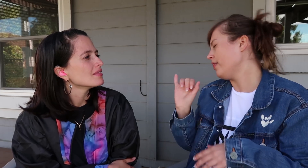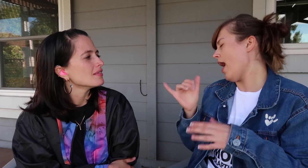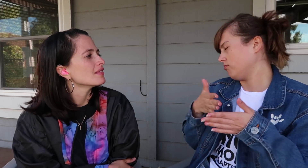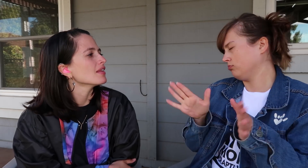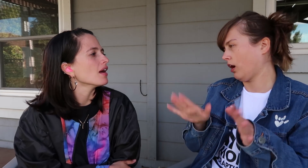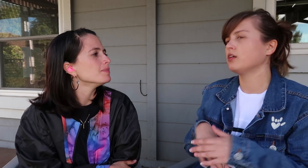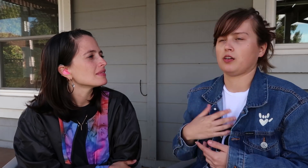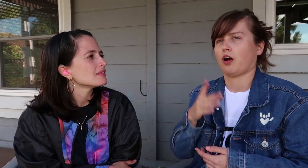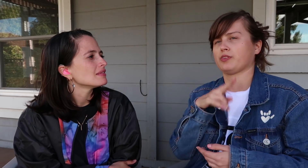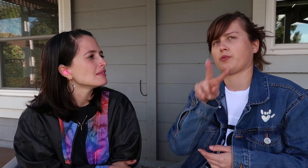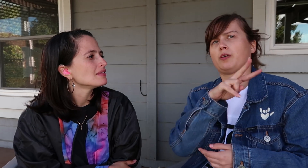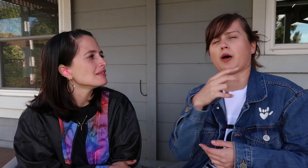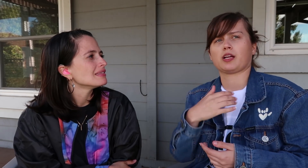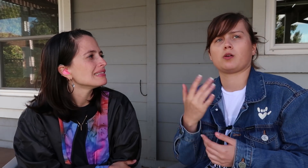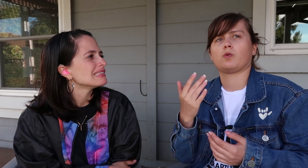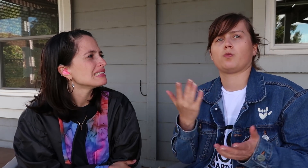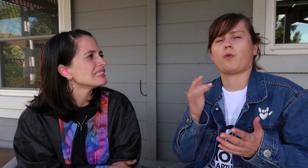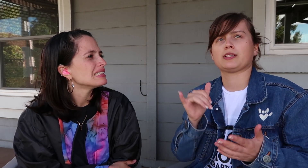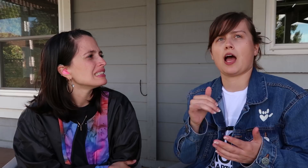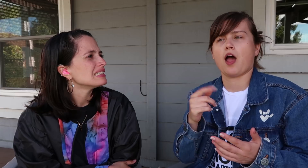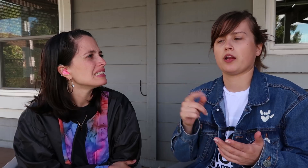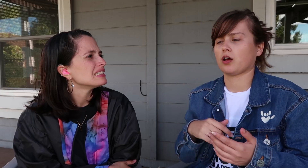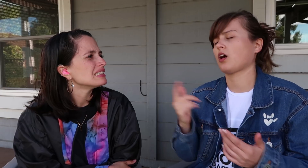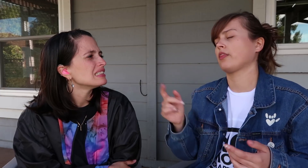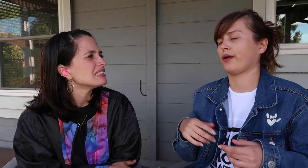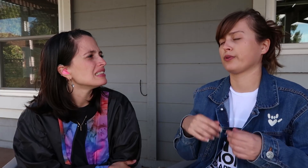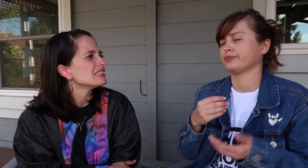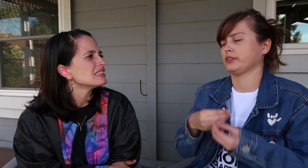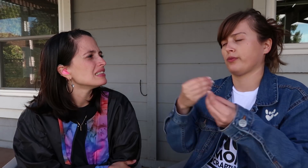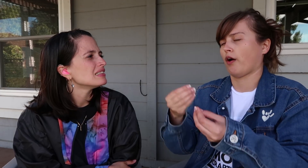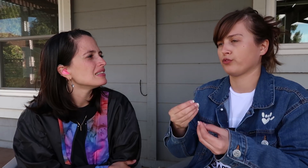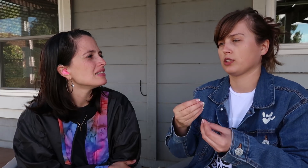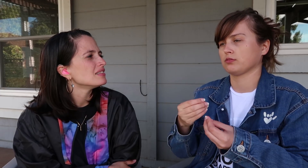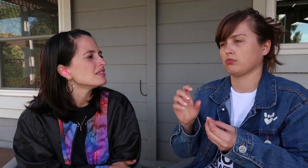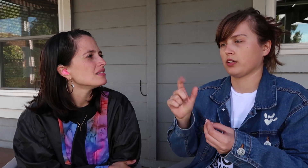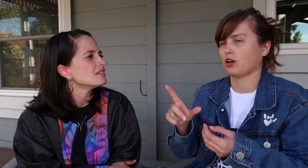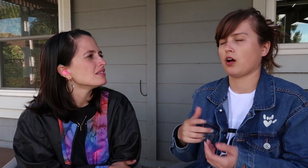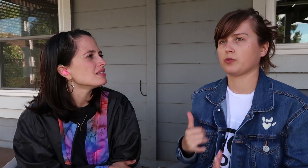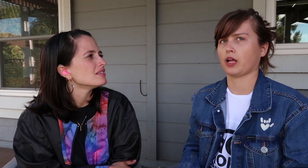That type of thing. When I found out what it was about,